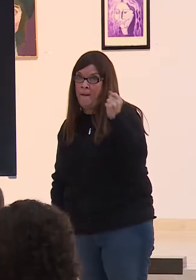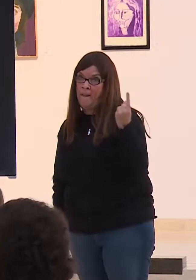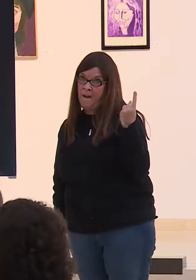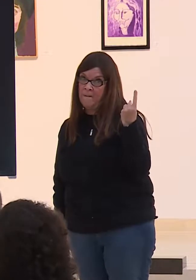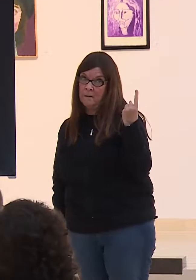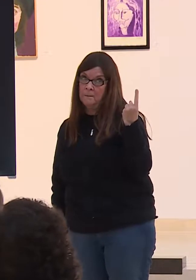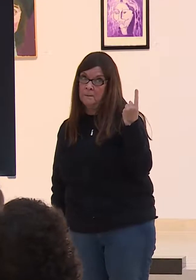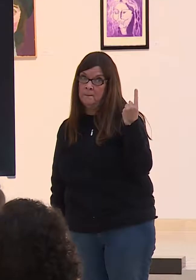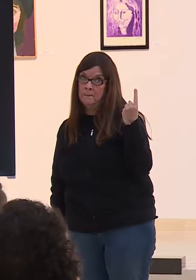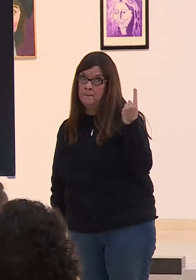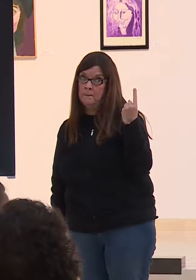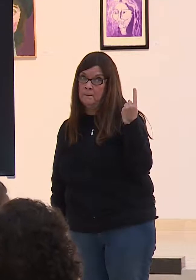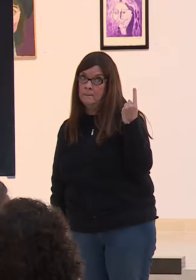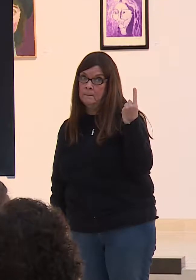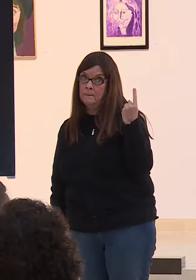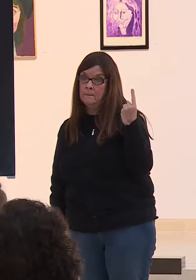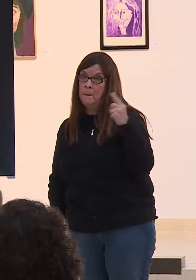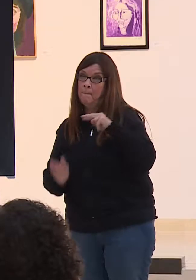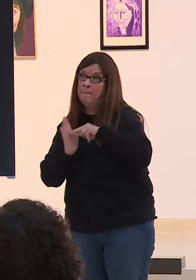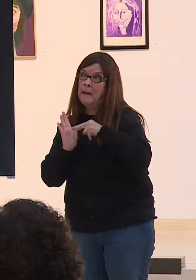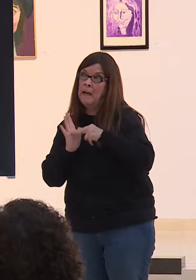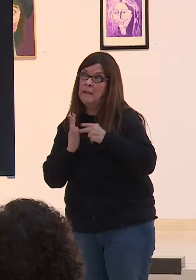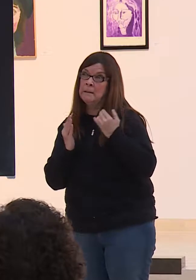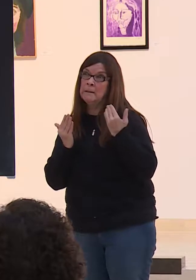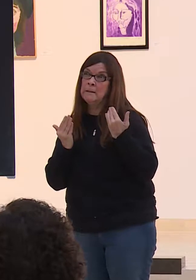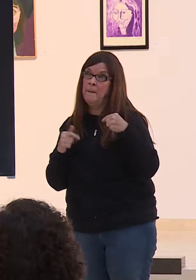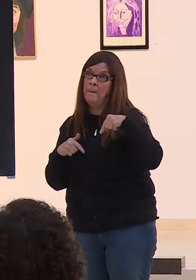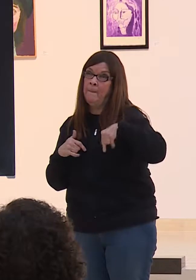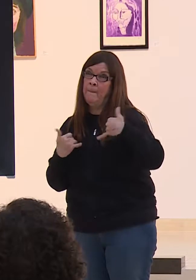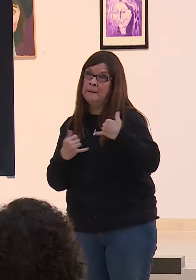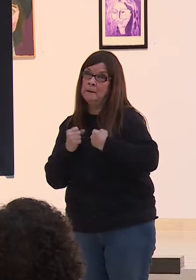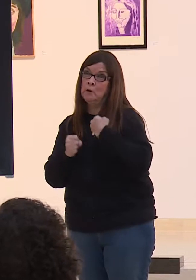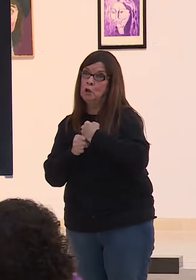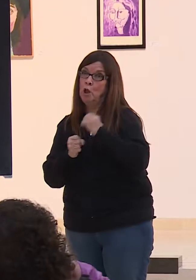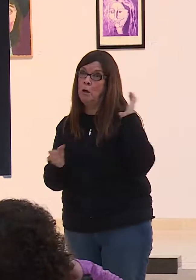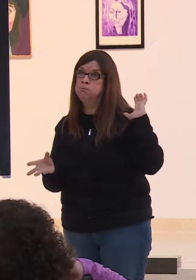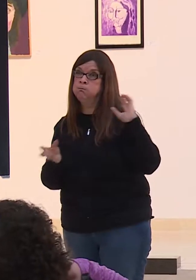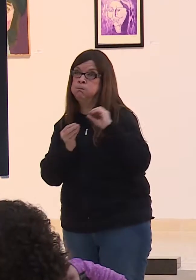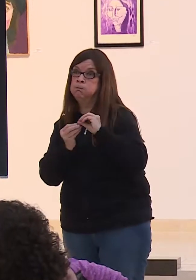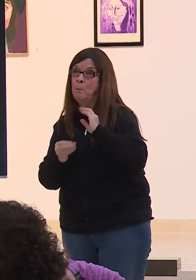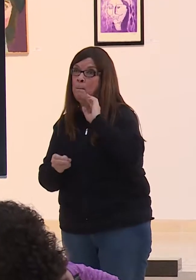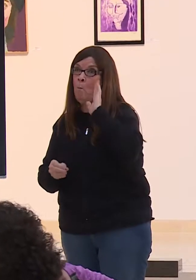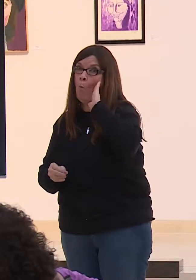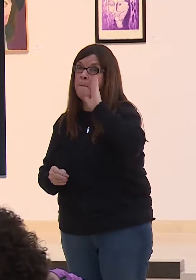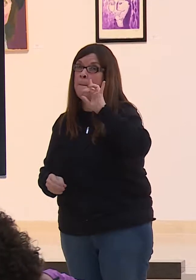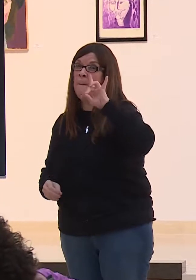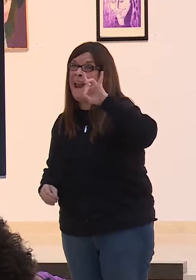Now, that was in 2012, but I actually began this endeavor one year before that.